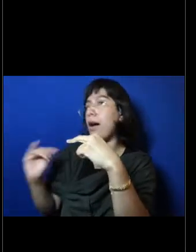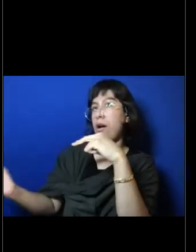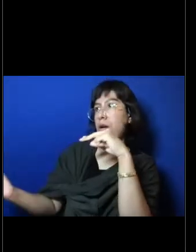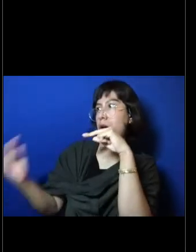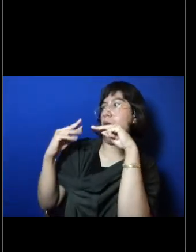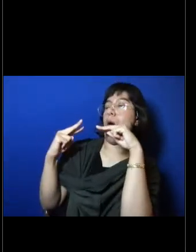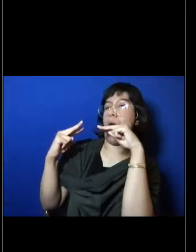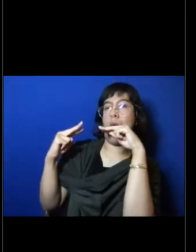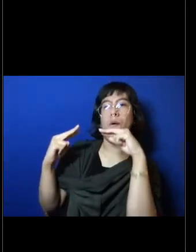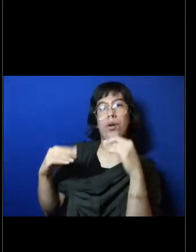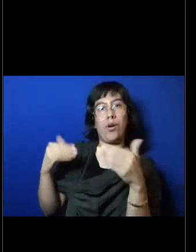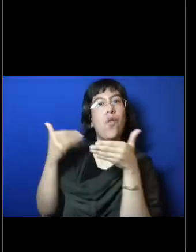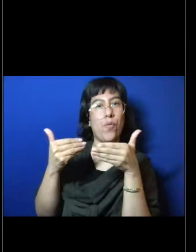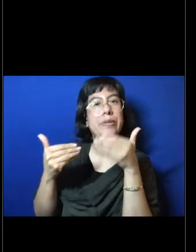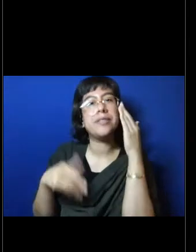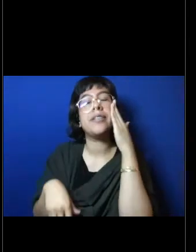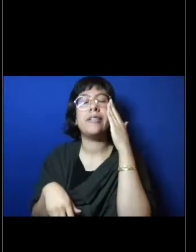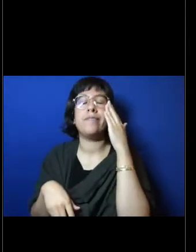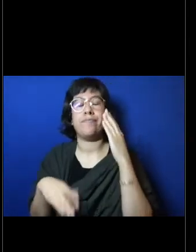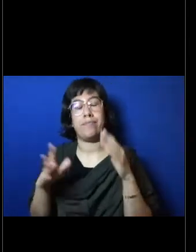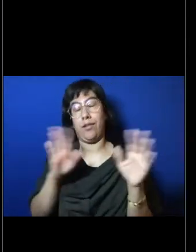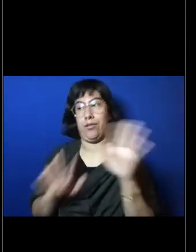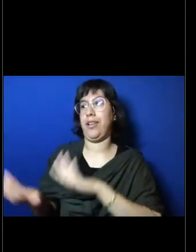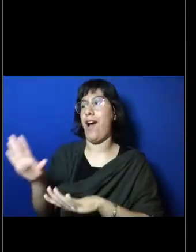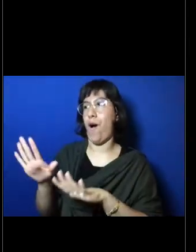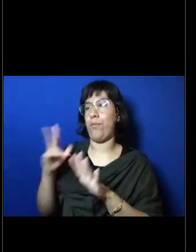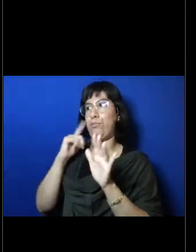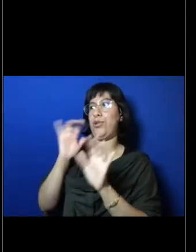and they can be a little bit startling, but they're amazing.